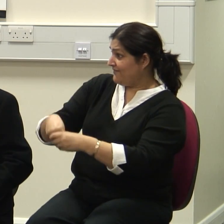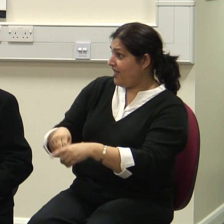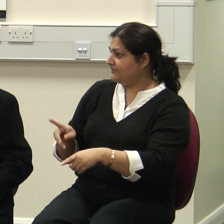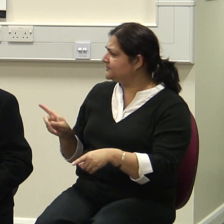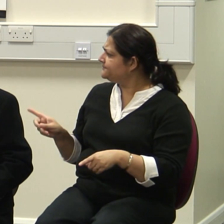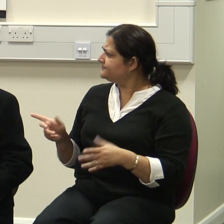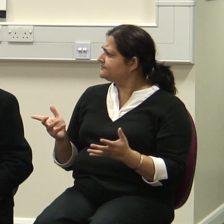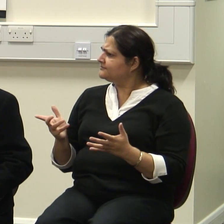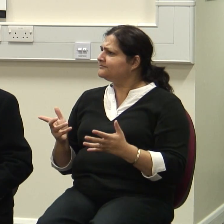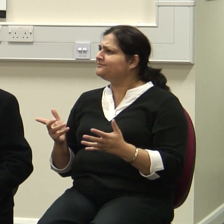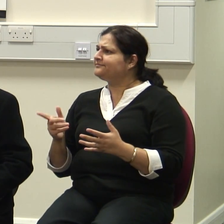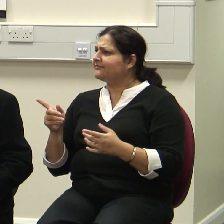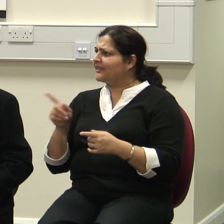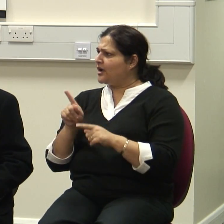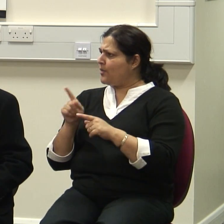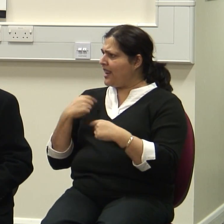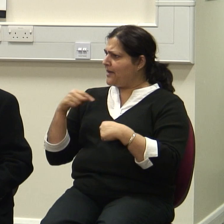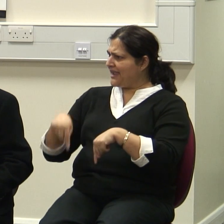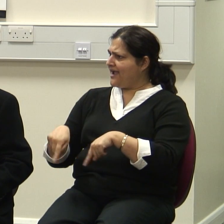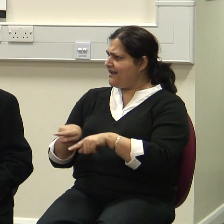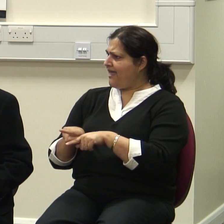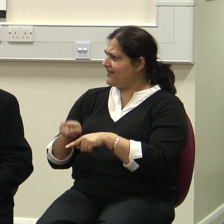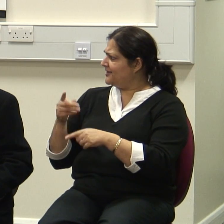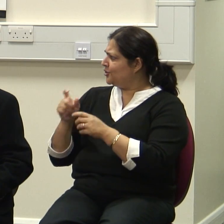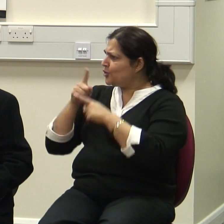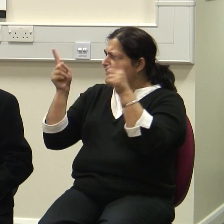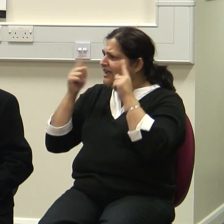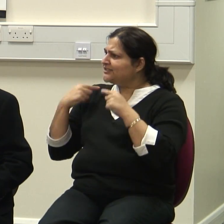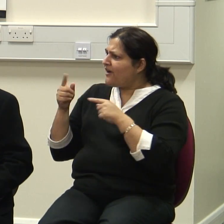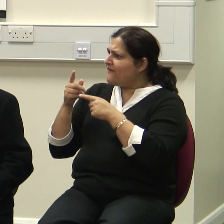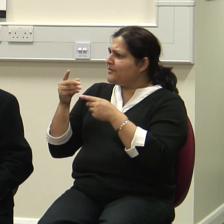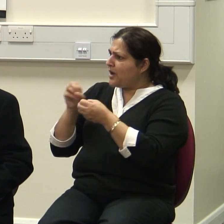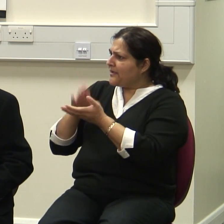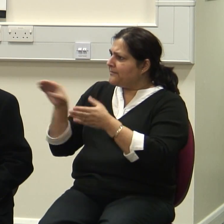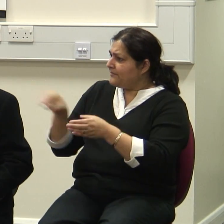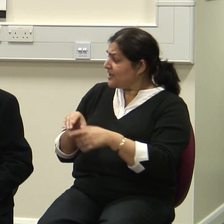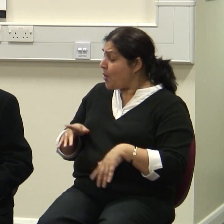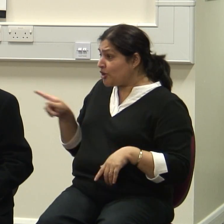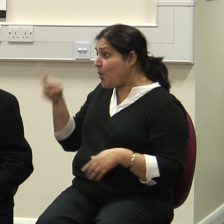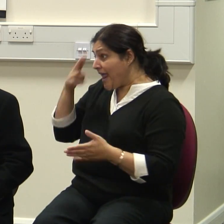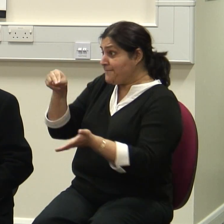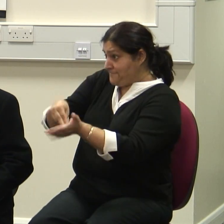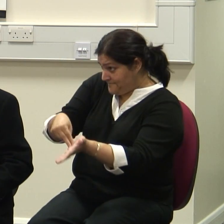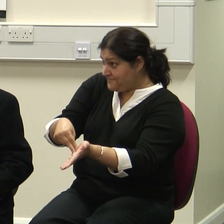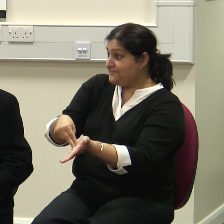You’ve actually put your name to an organisation which is funded by a cult, which is based